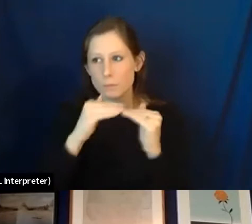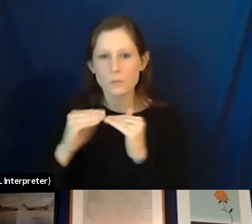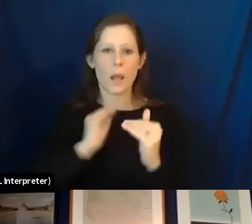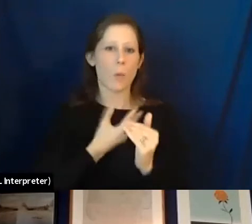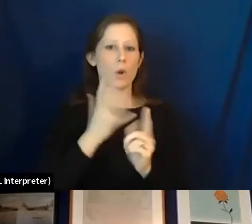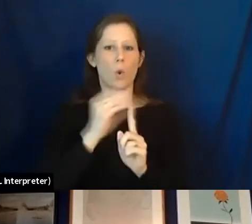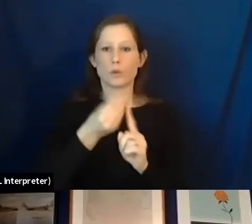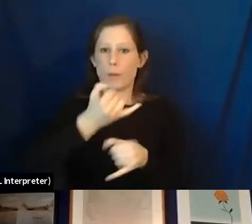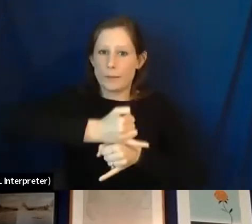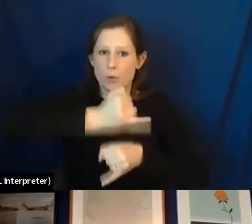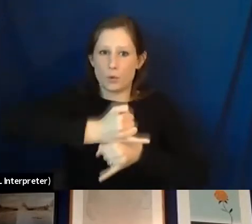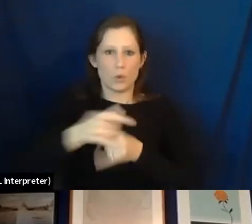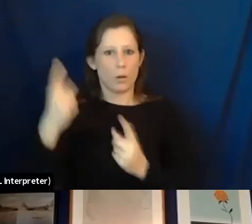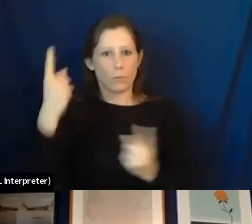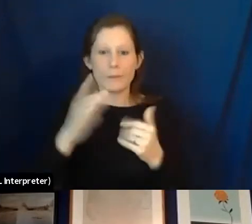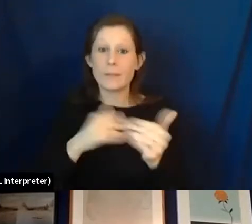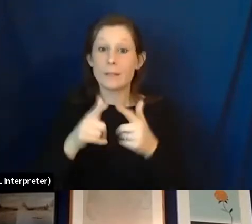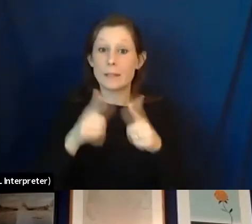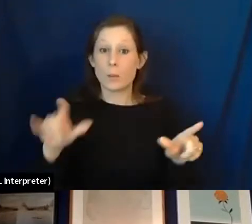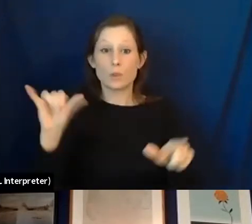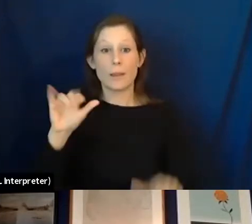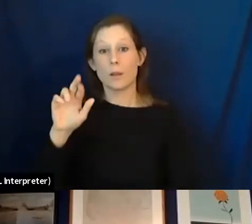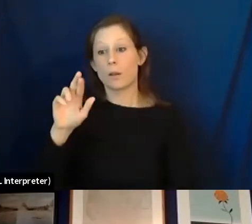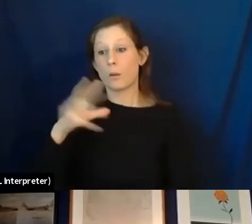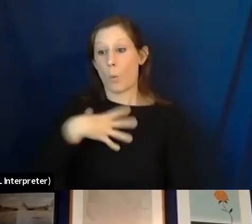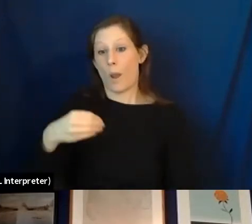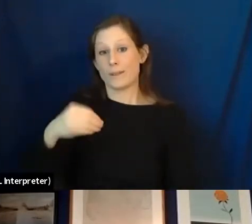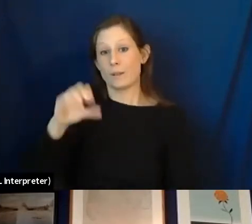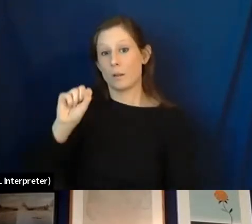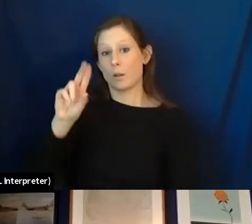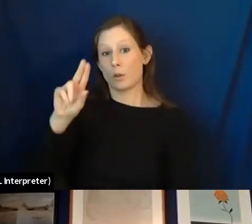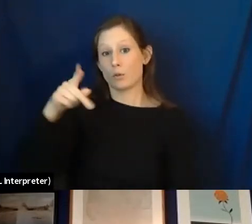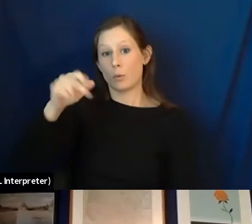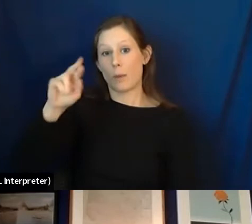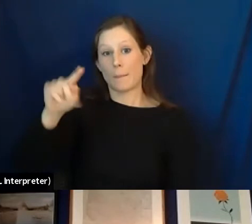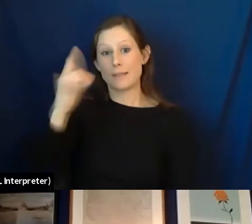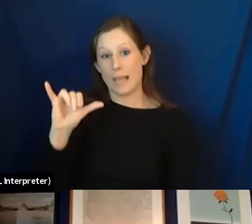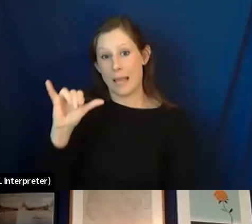even to use language like white supremacy and to even hear that coming out of the administration